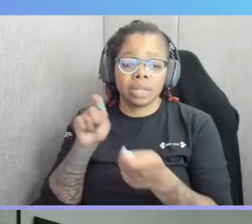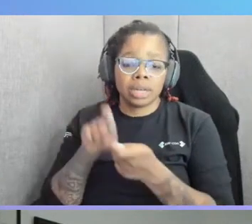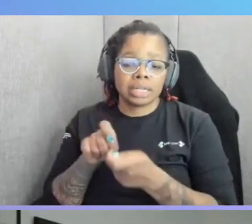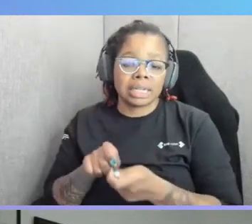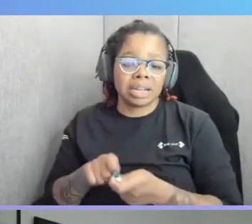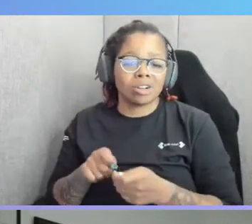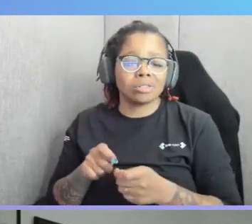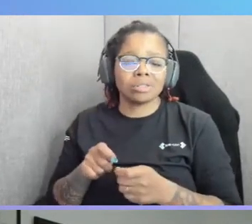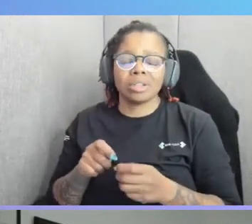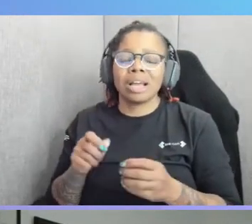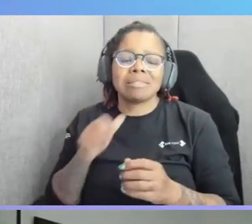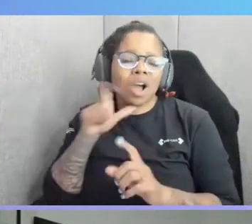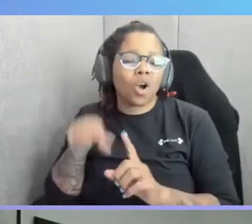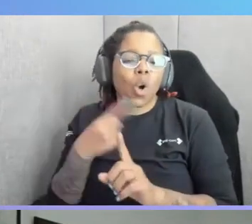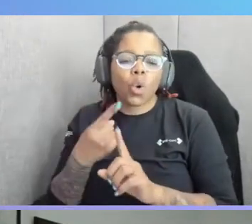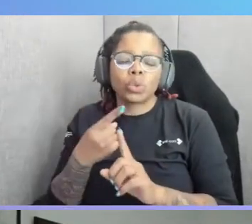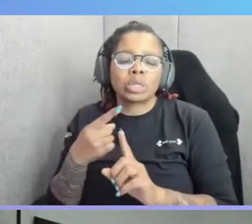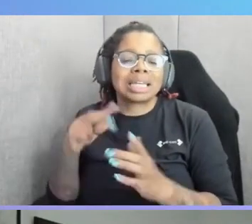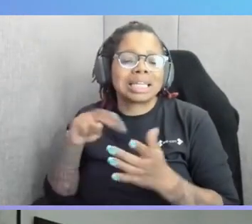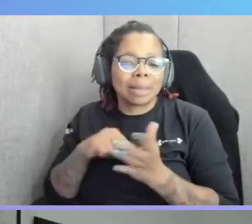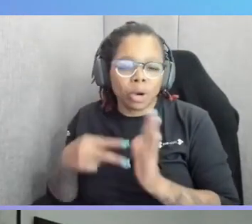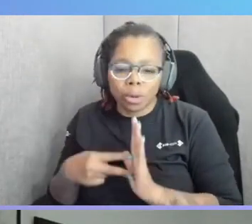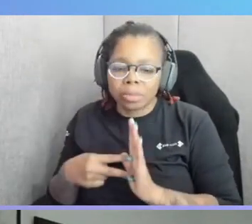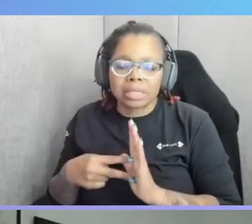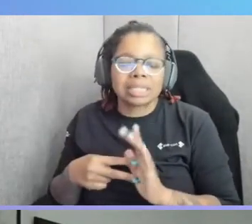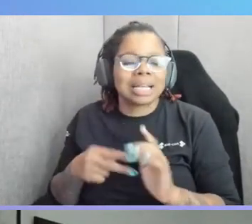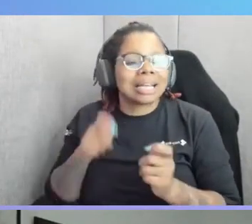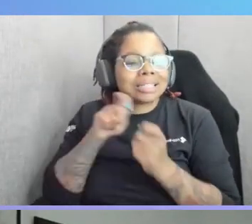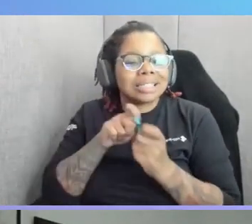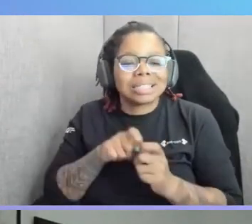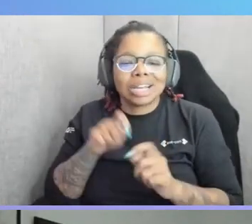details really varied, like what people wanted. So here are some